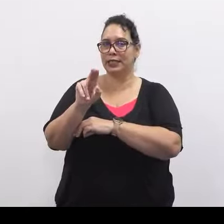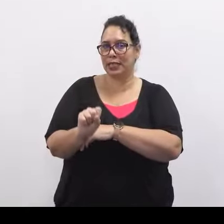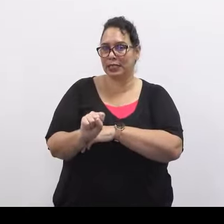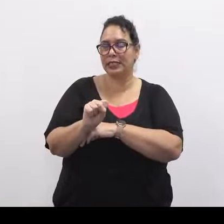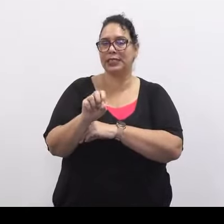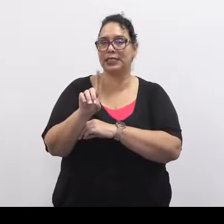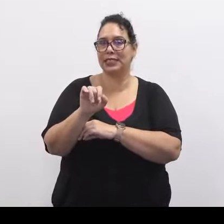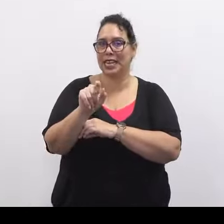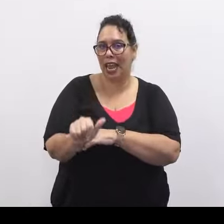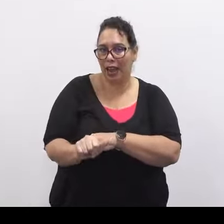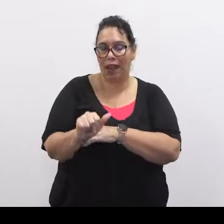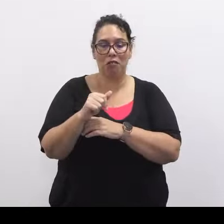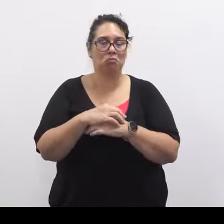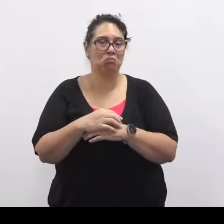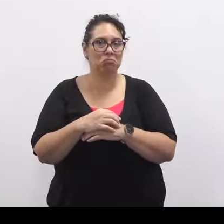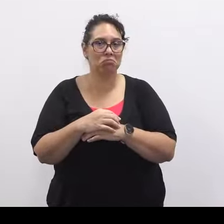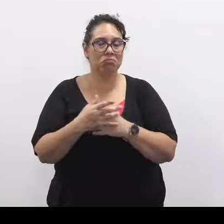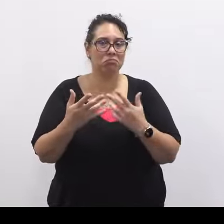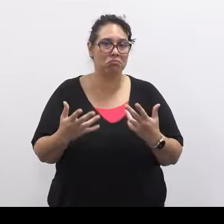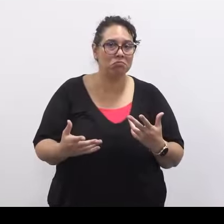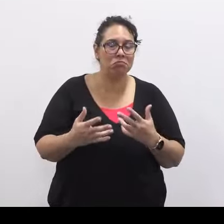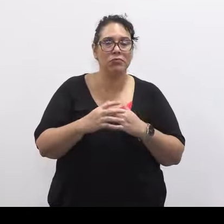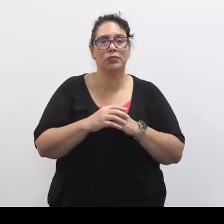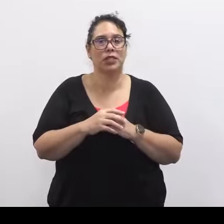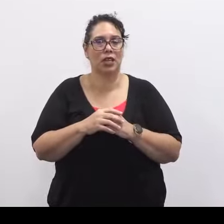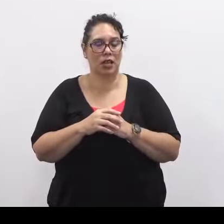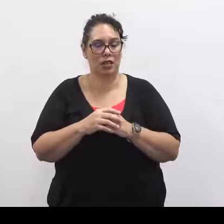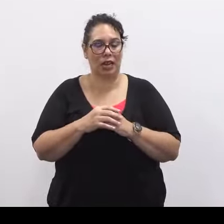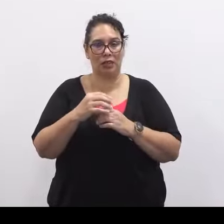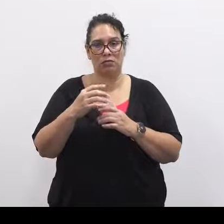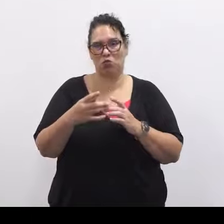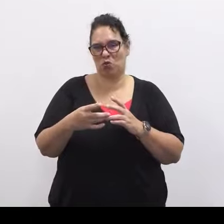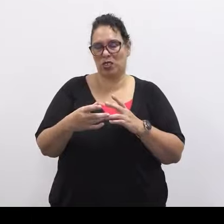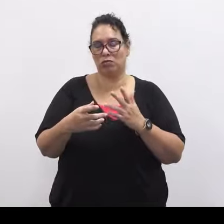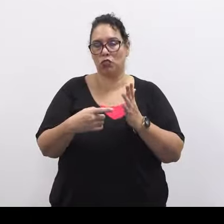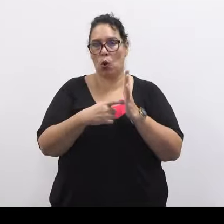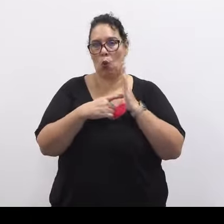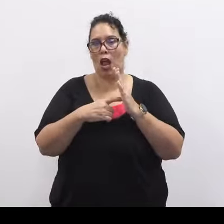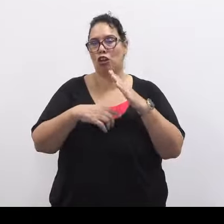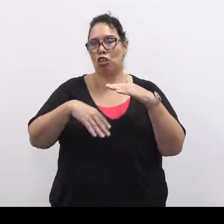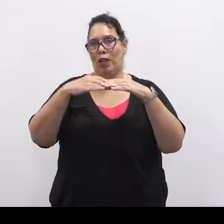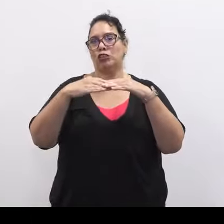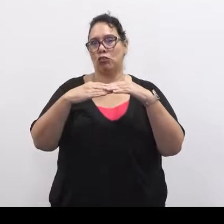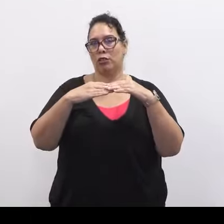to see if we're within the required threshold for population balance.